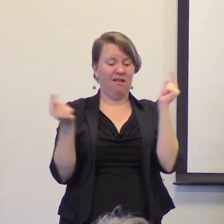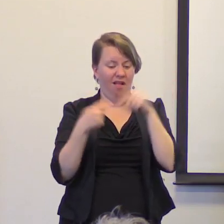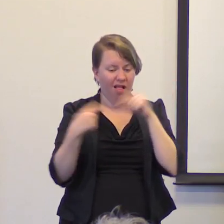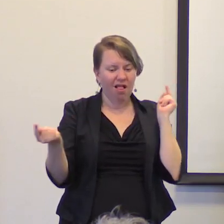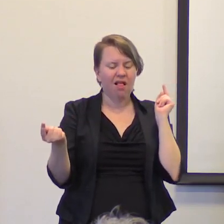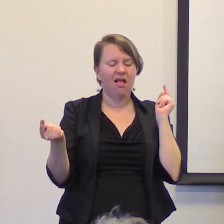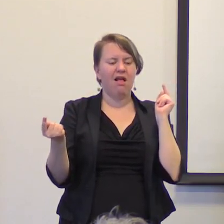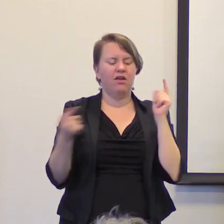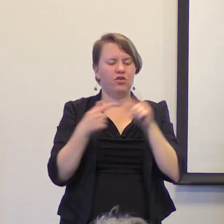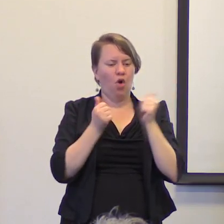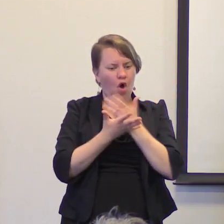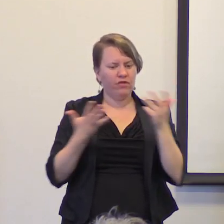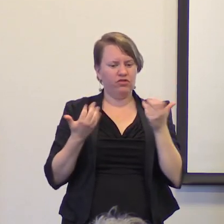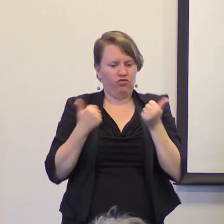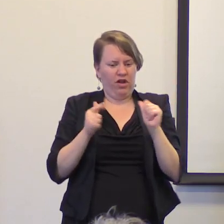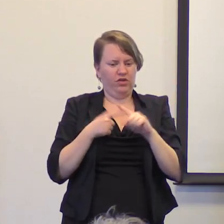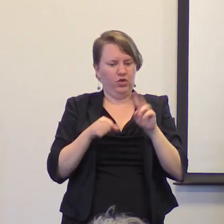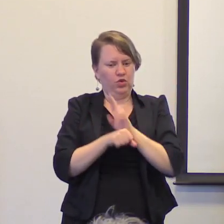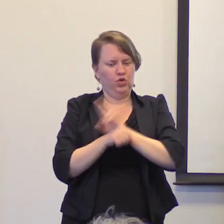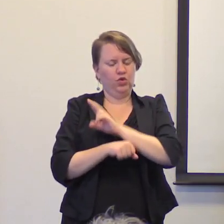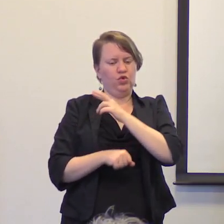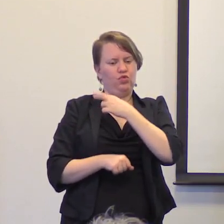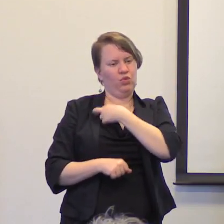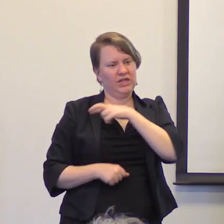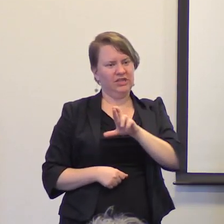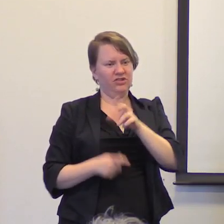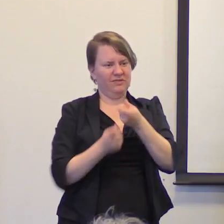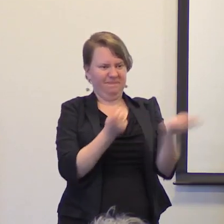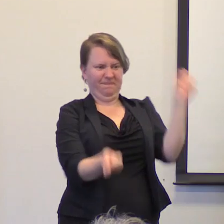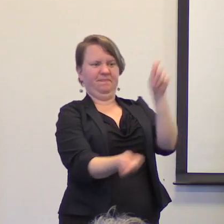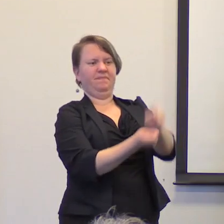to incite religious antipathy, to kind of get us in each other's throats, we should